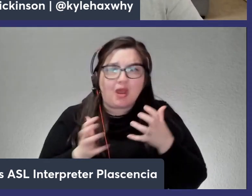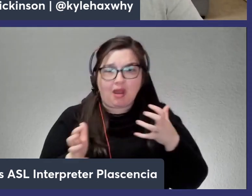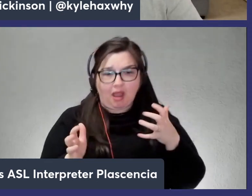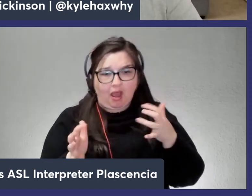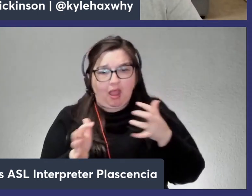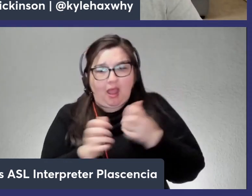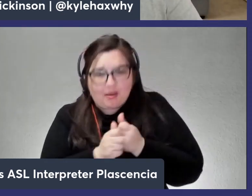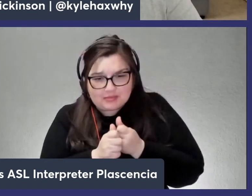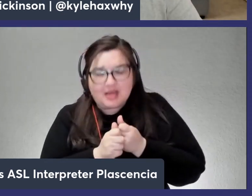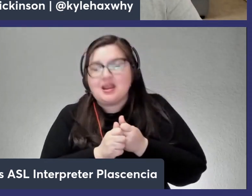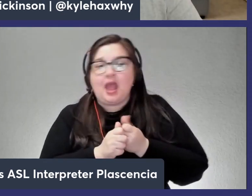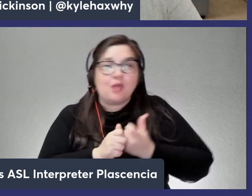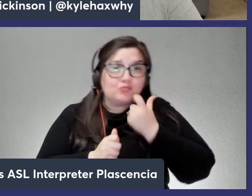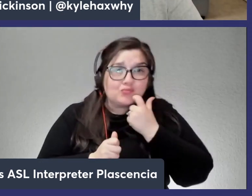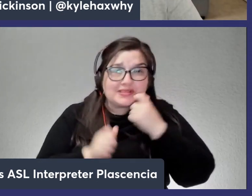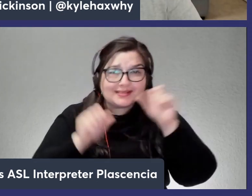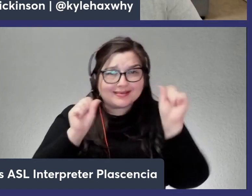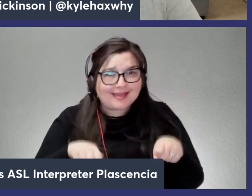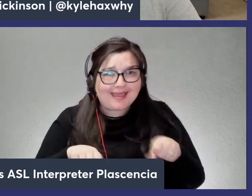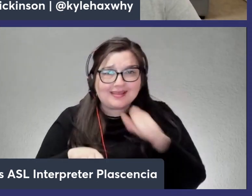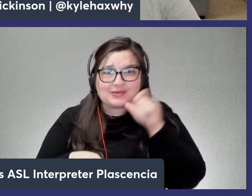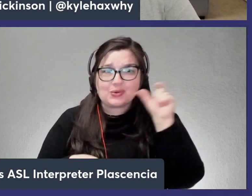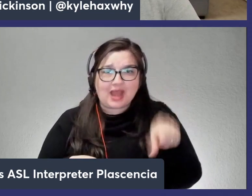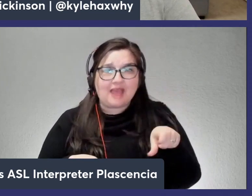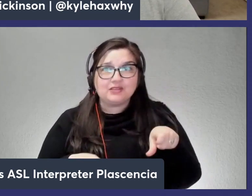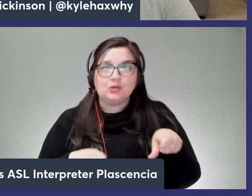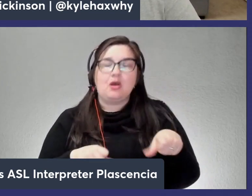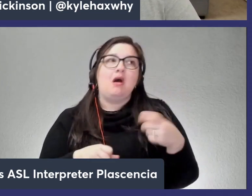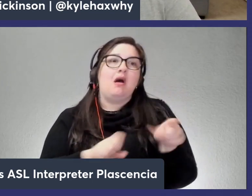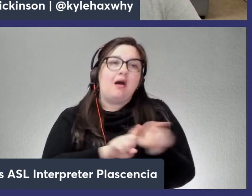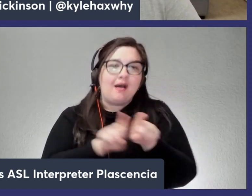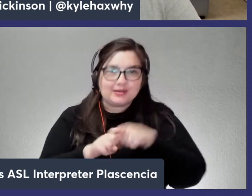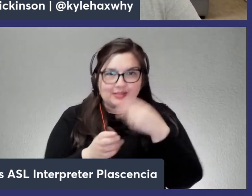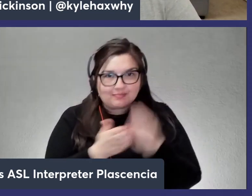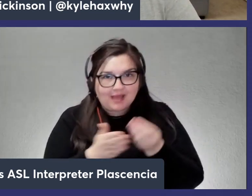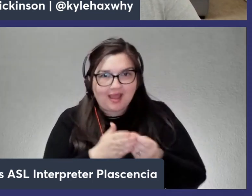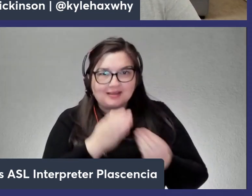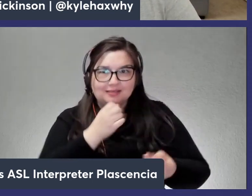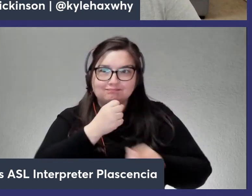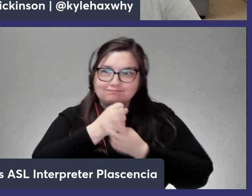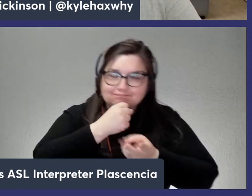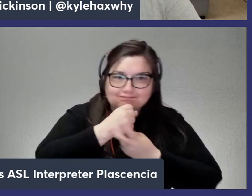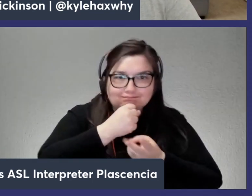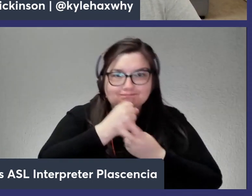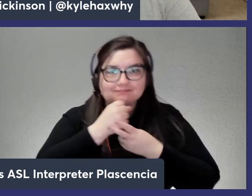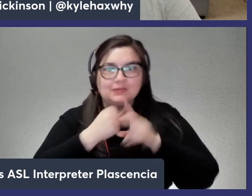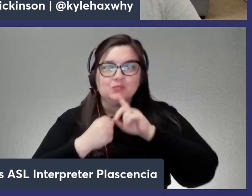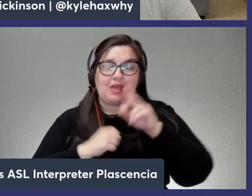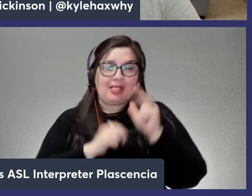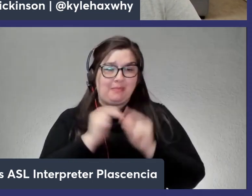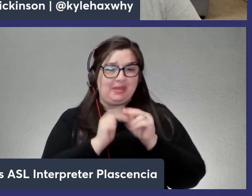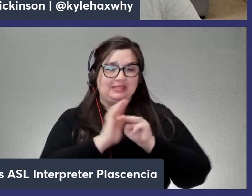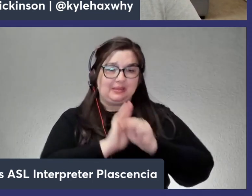And you don't, you save on the cost and the manpower. Like, building models, you need experts to build it.